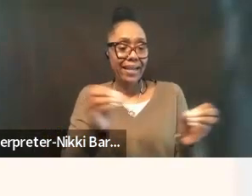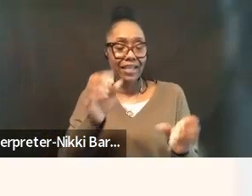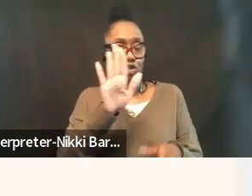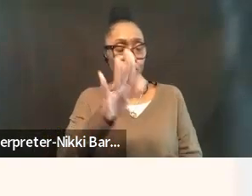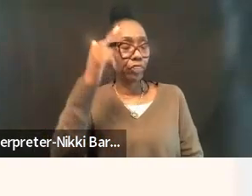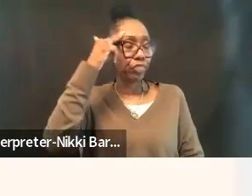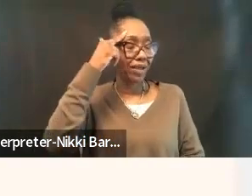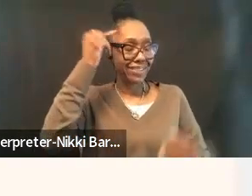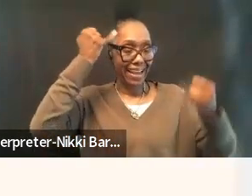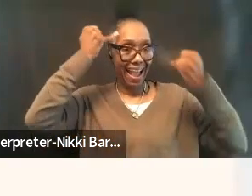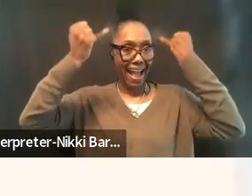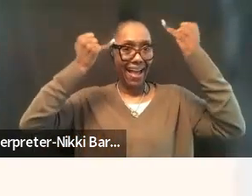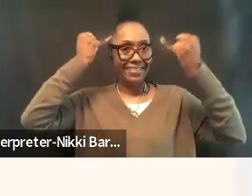So this website is a really great website. It's called, understood.org. This is the home.